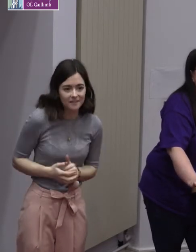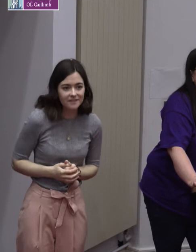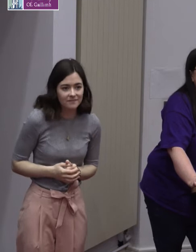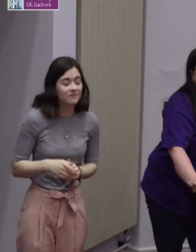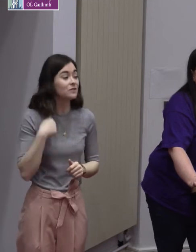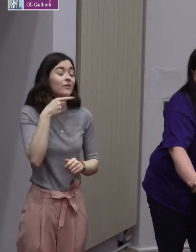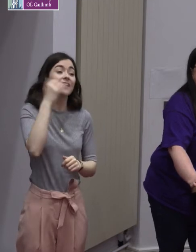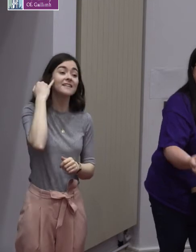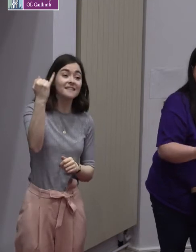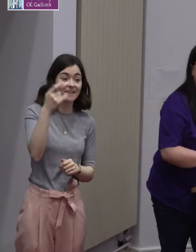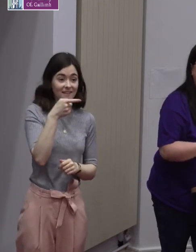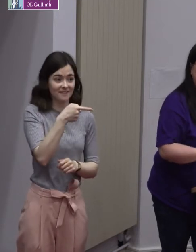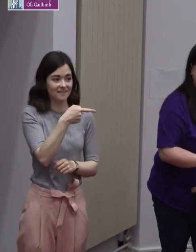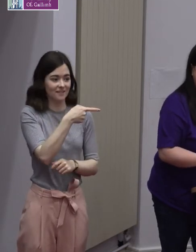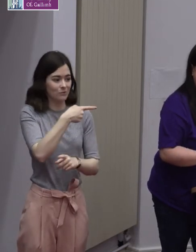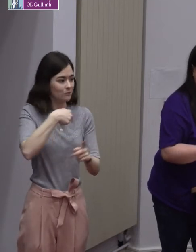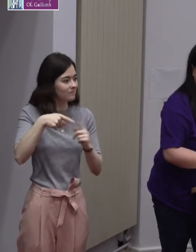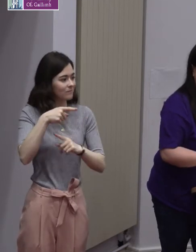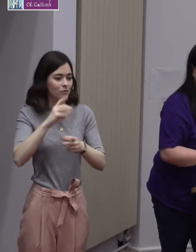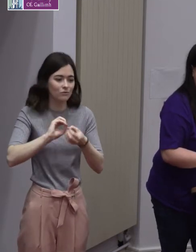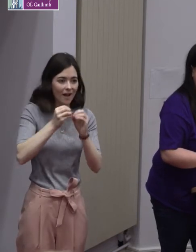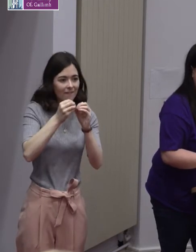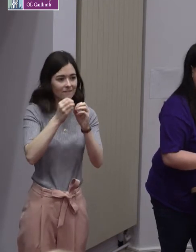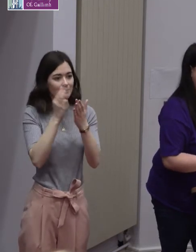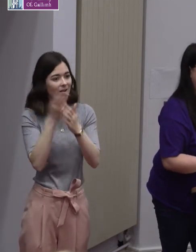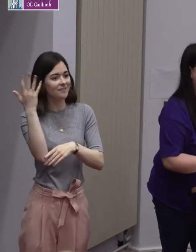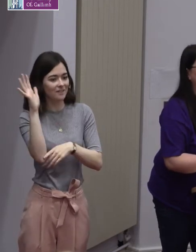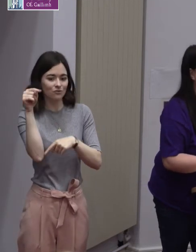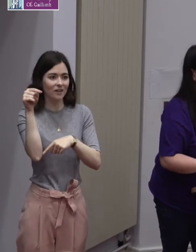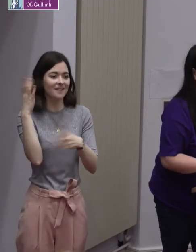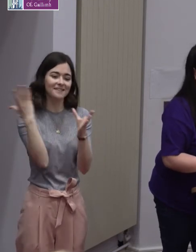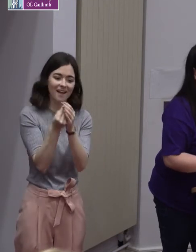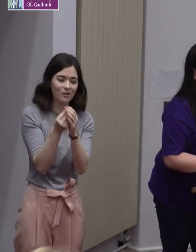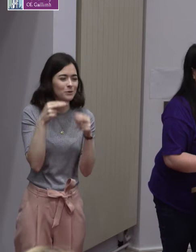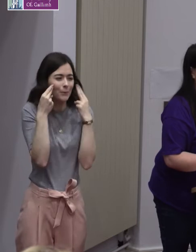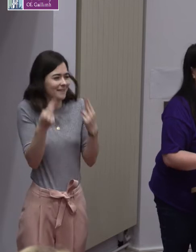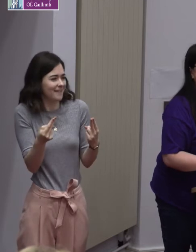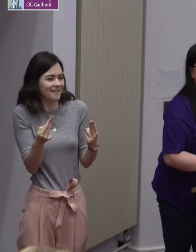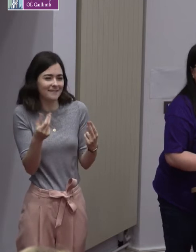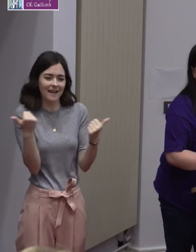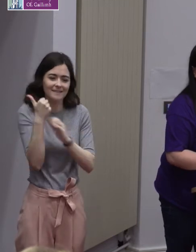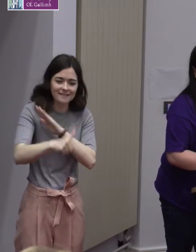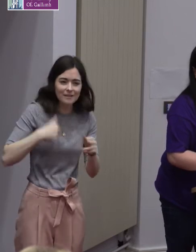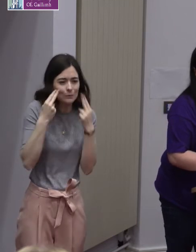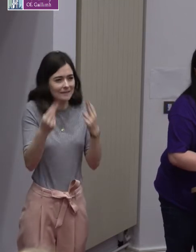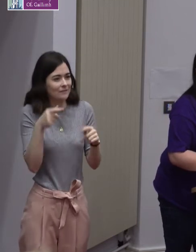So the idea is to patch together, you do not need to have skills or have done before, you